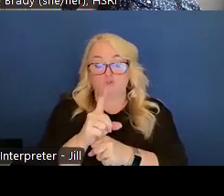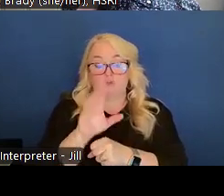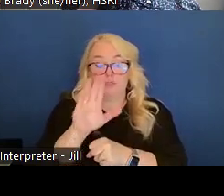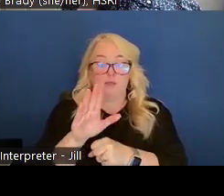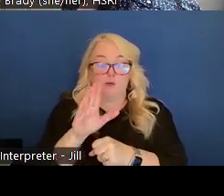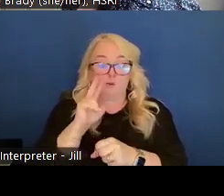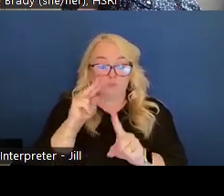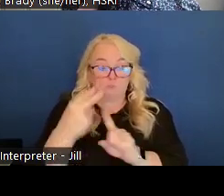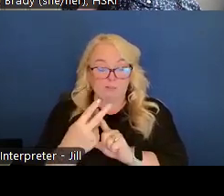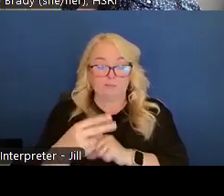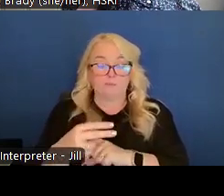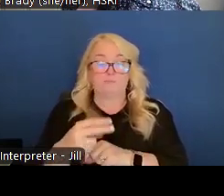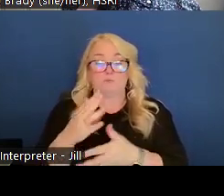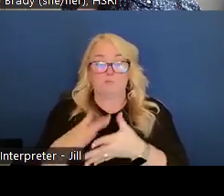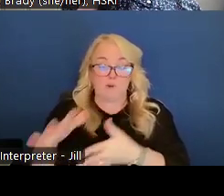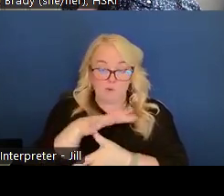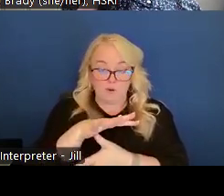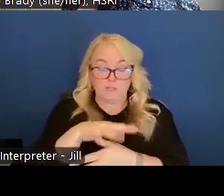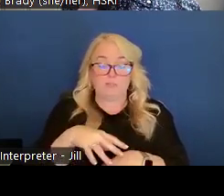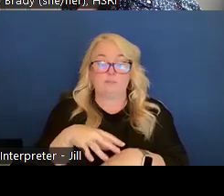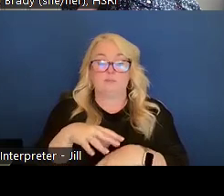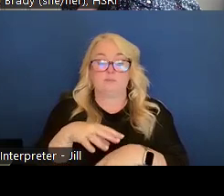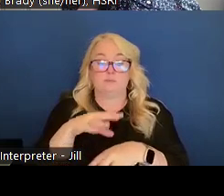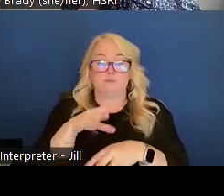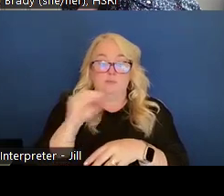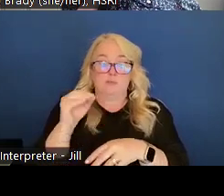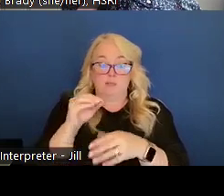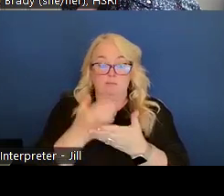preferences are reflected in disability policies, as well as